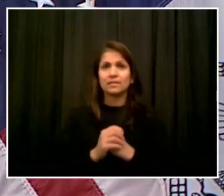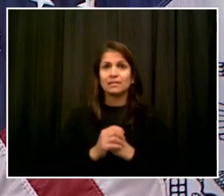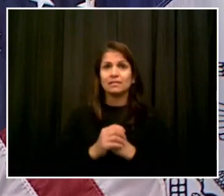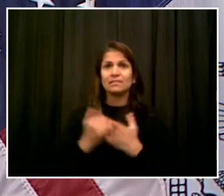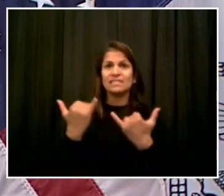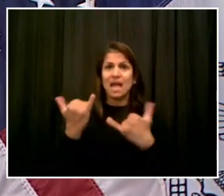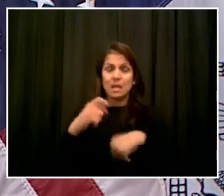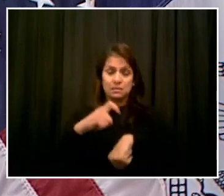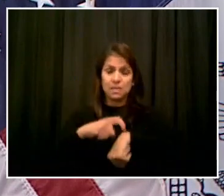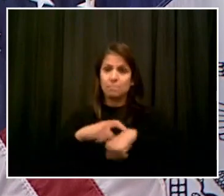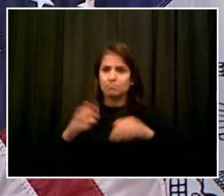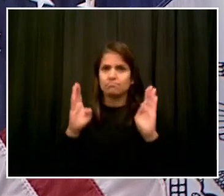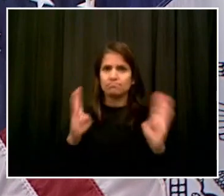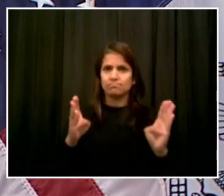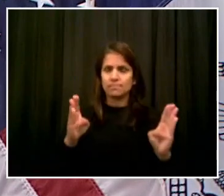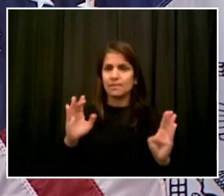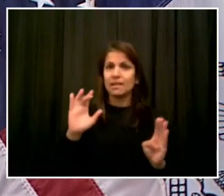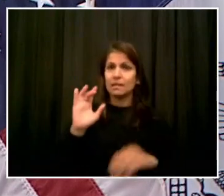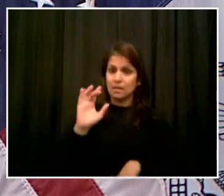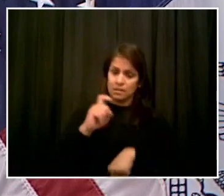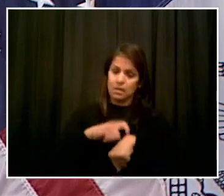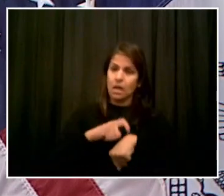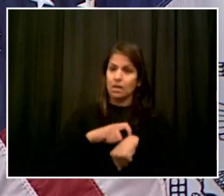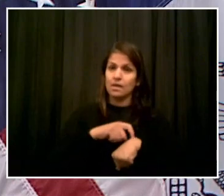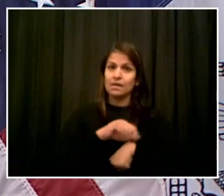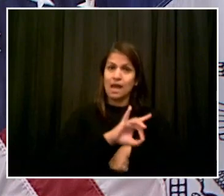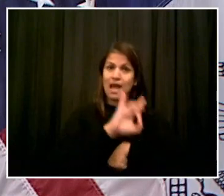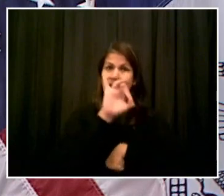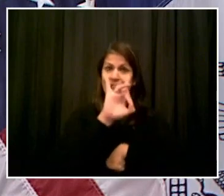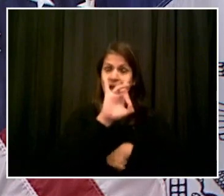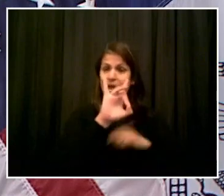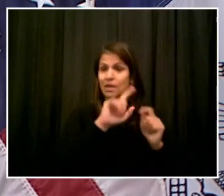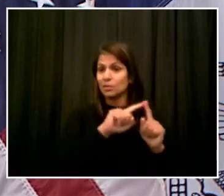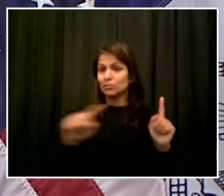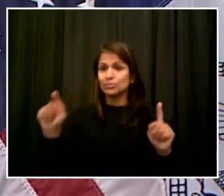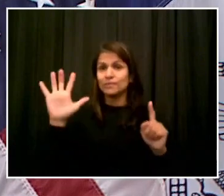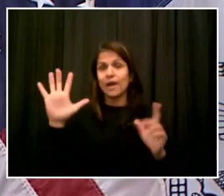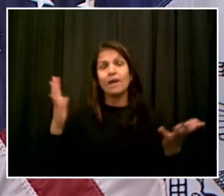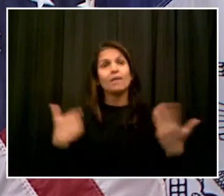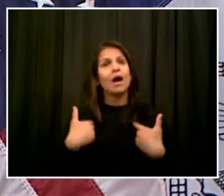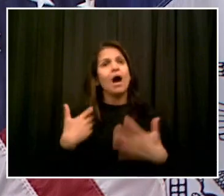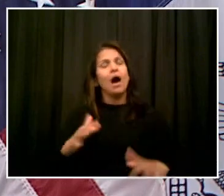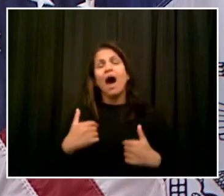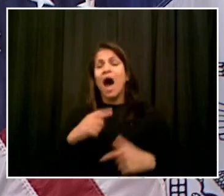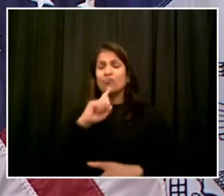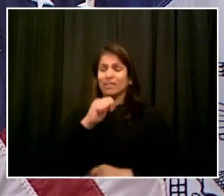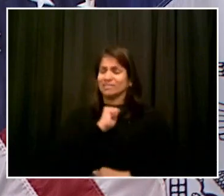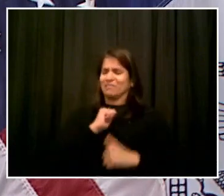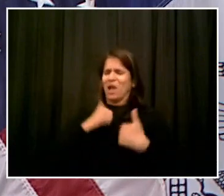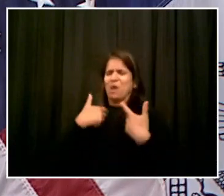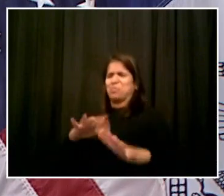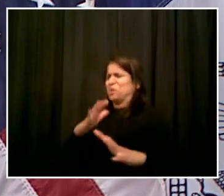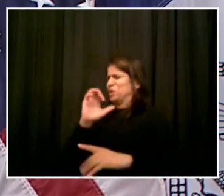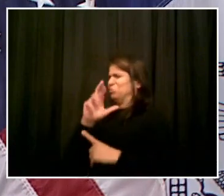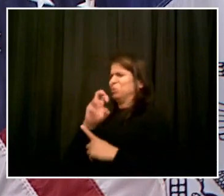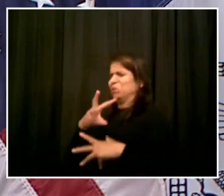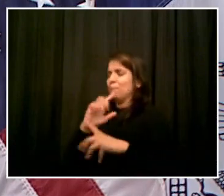DON'T THINK ANY OF US WERE ENTHUSIASTIC. THE COMMISSIR